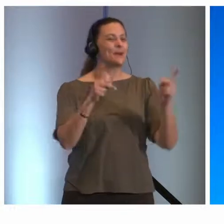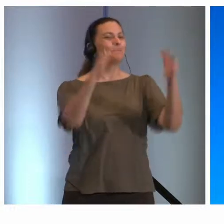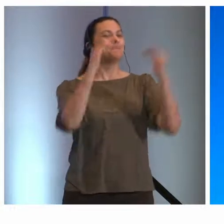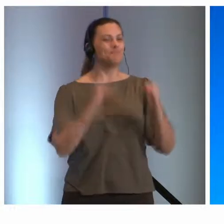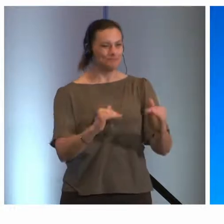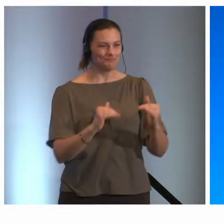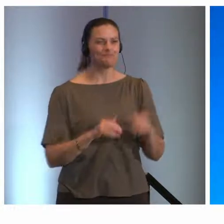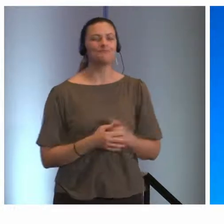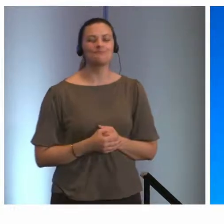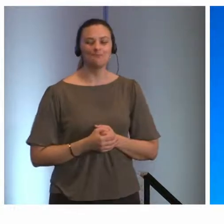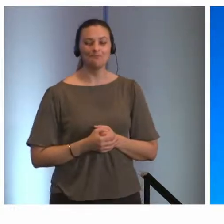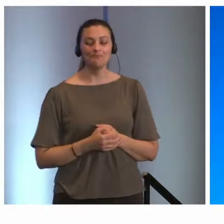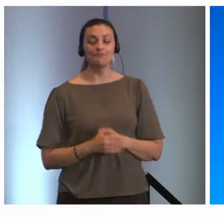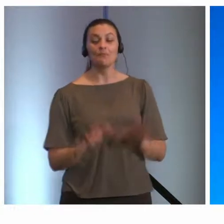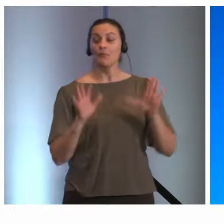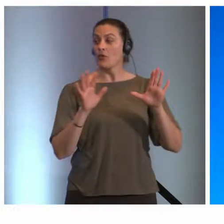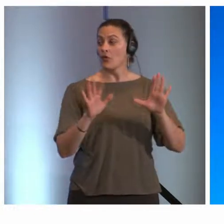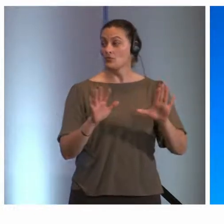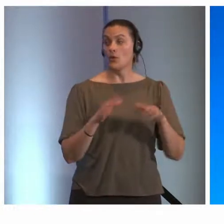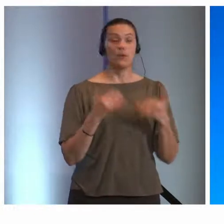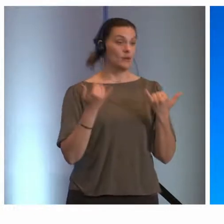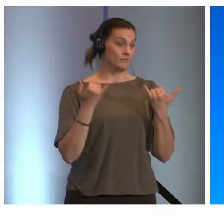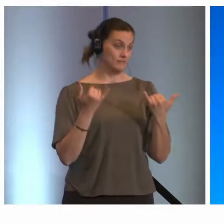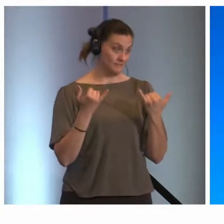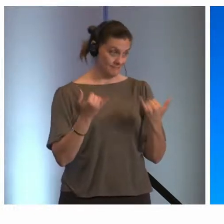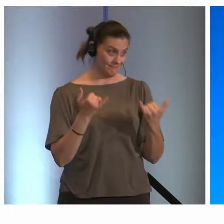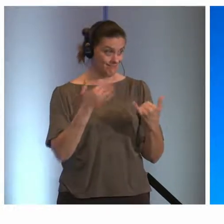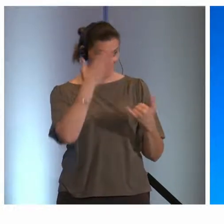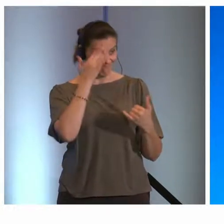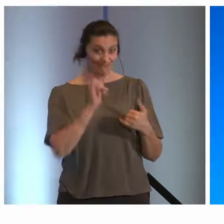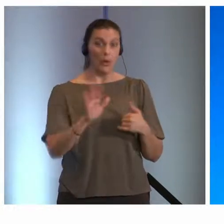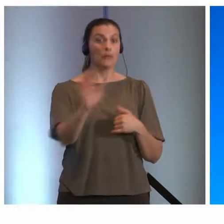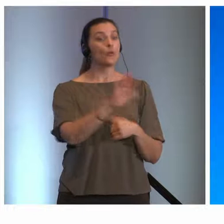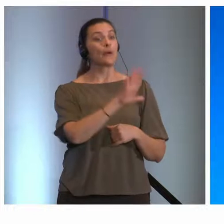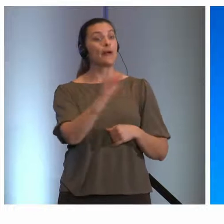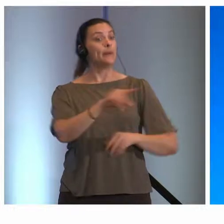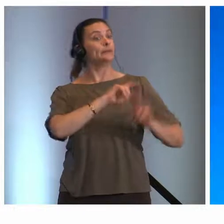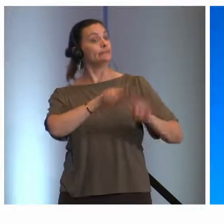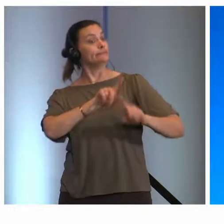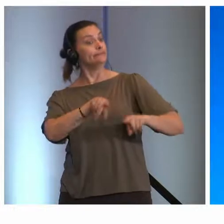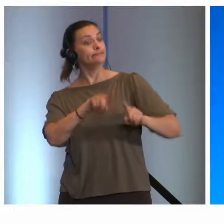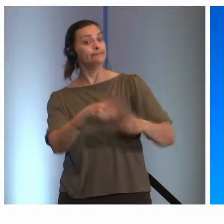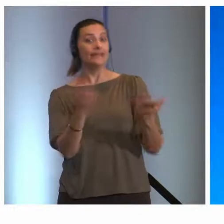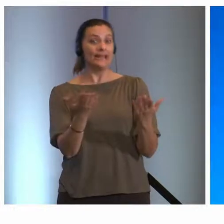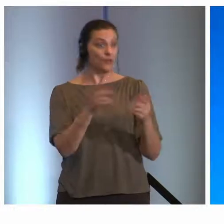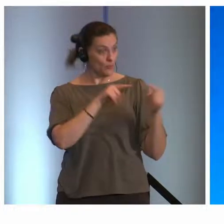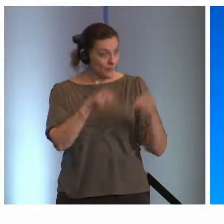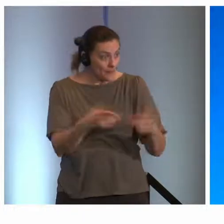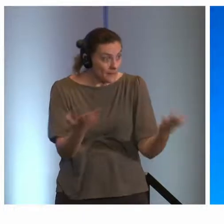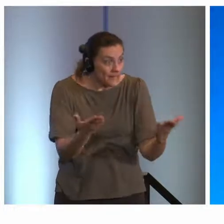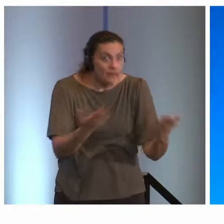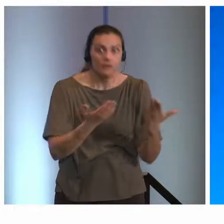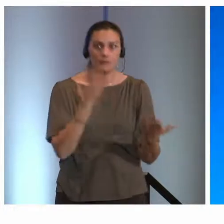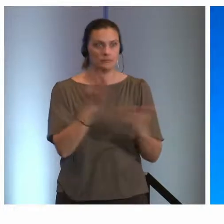Awesome. (A pause), thank you, okay, so moving on... so now that the company's here and some of you